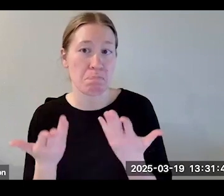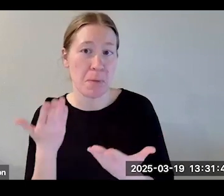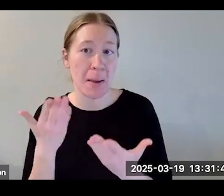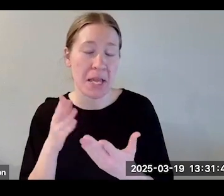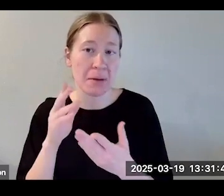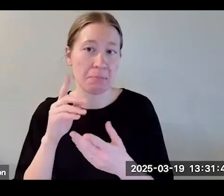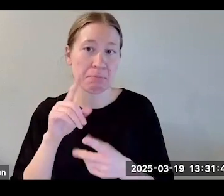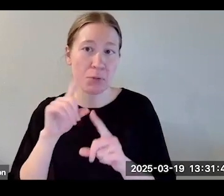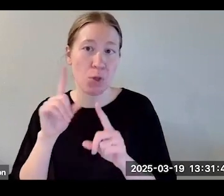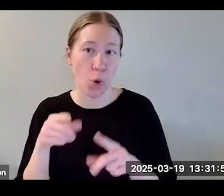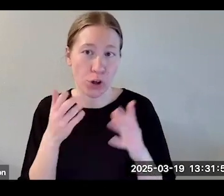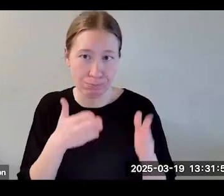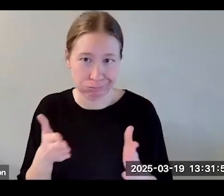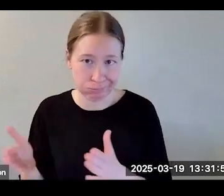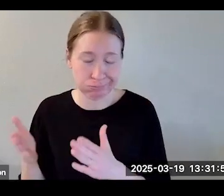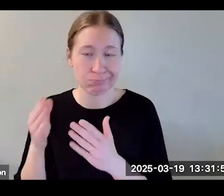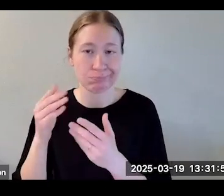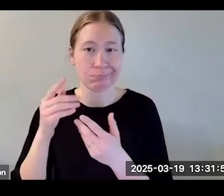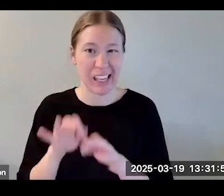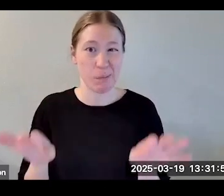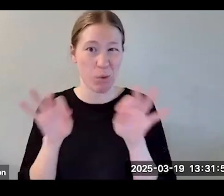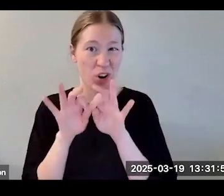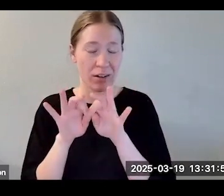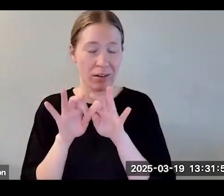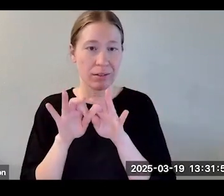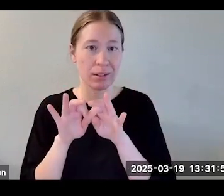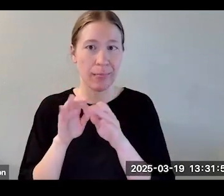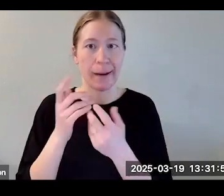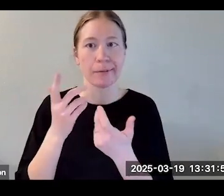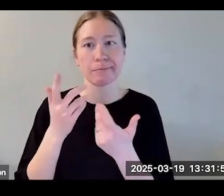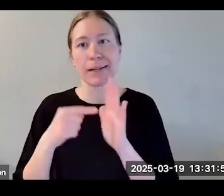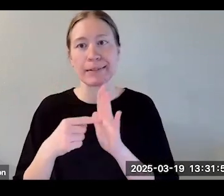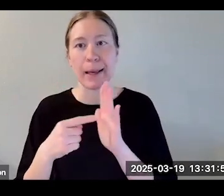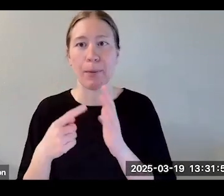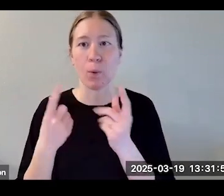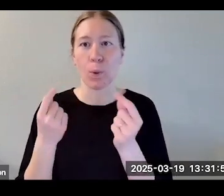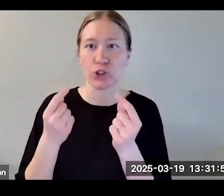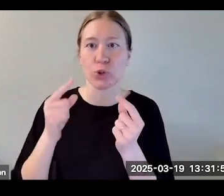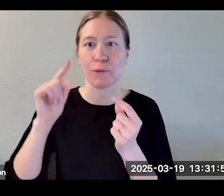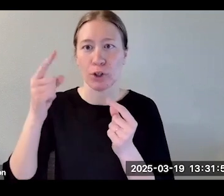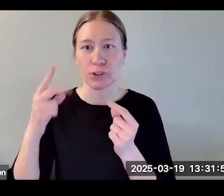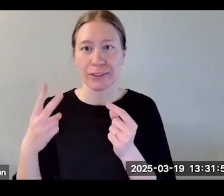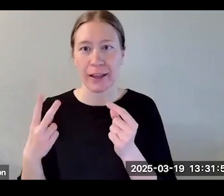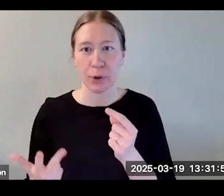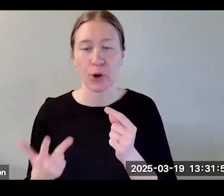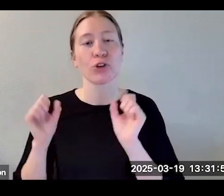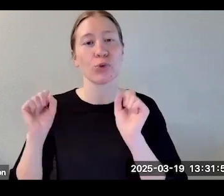where folks might need to follow step by step, we can make a numbered list. For this document though,